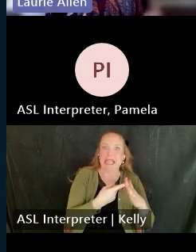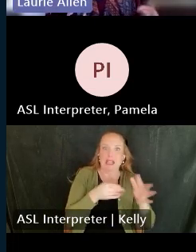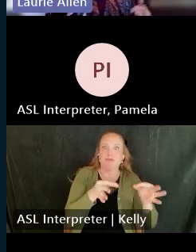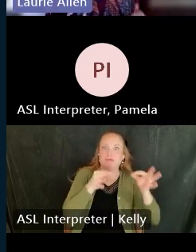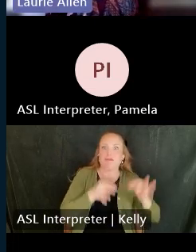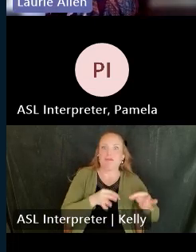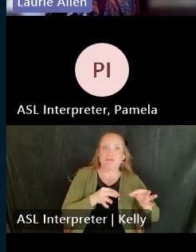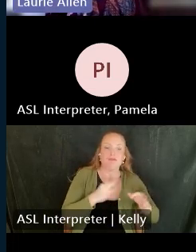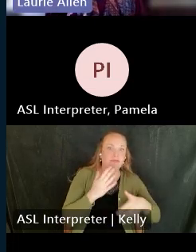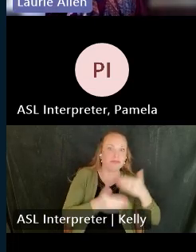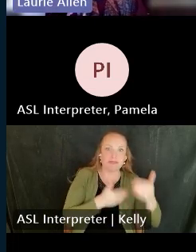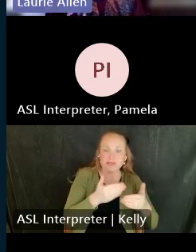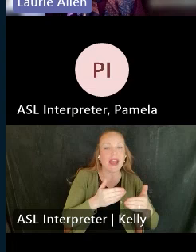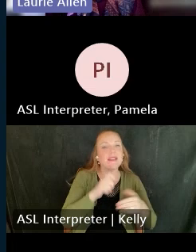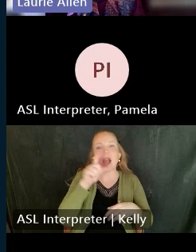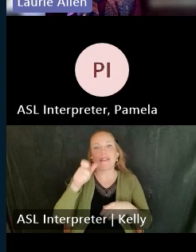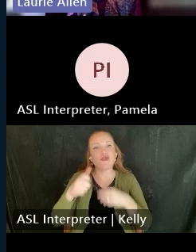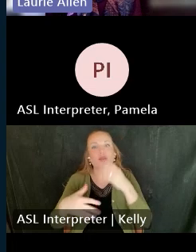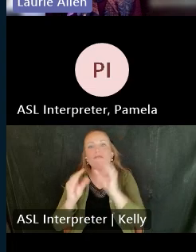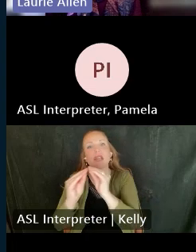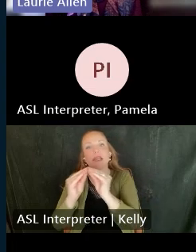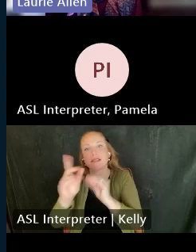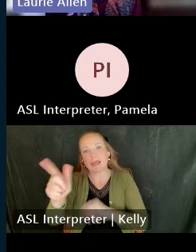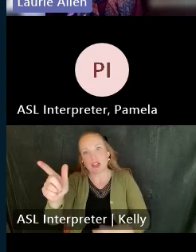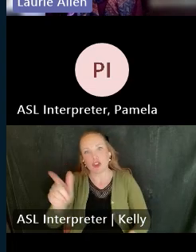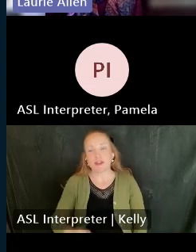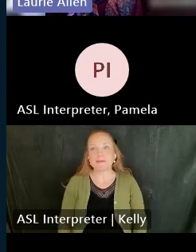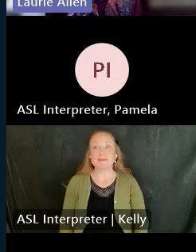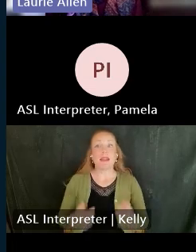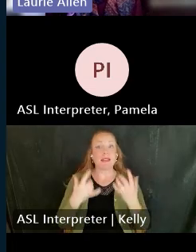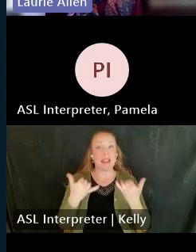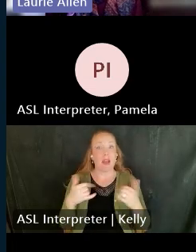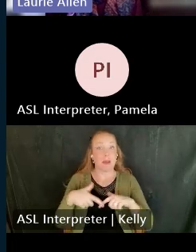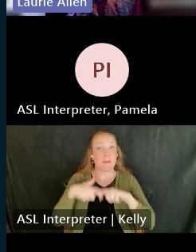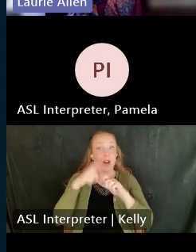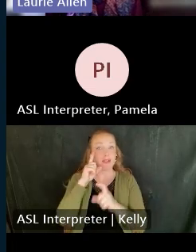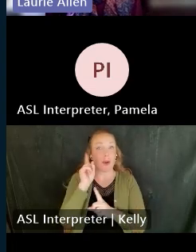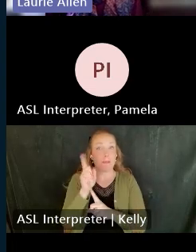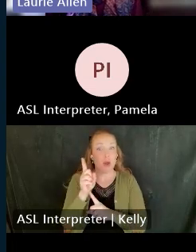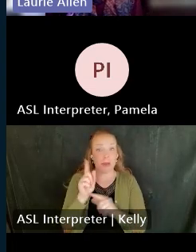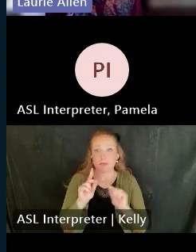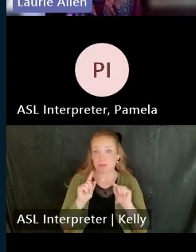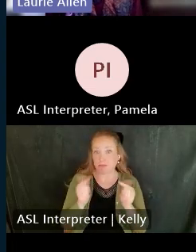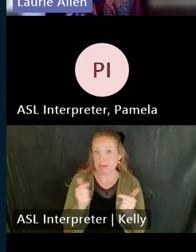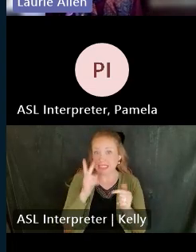And again, I will pause for a moment as we shift gears to ask if there are any questions